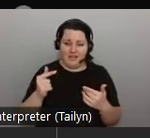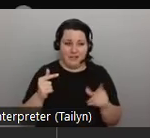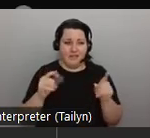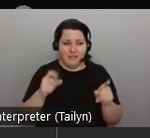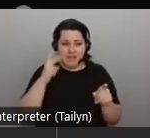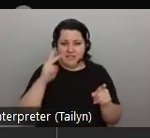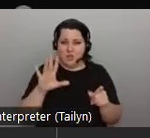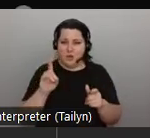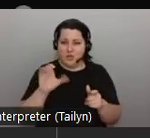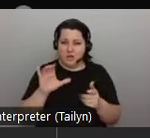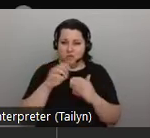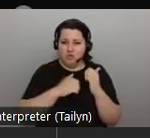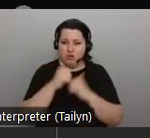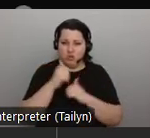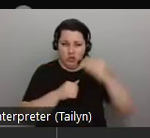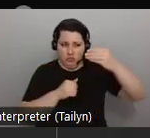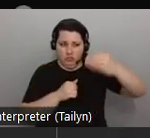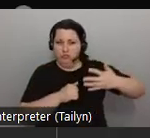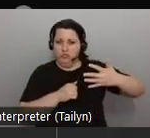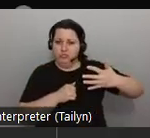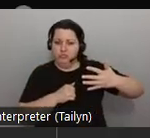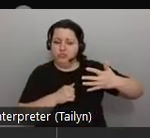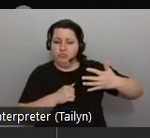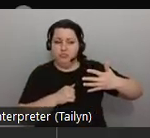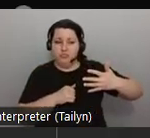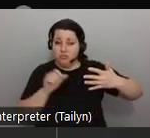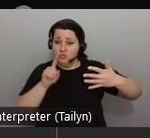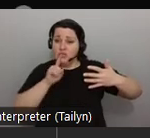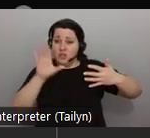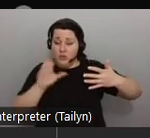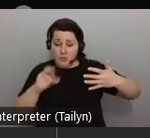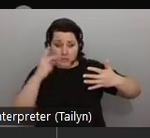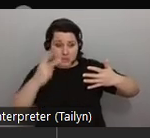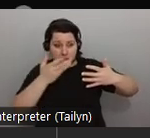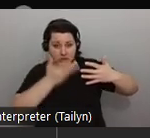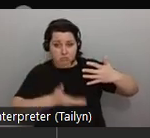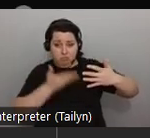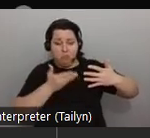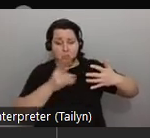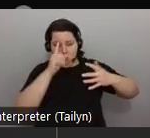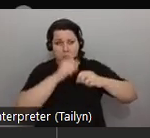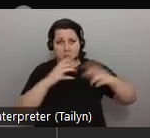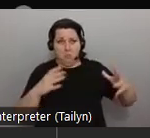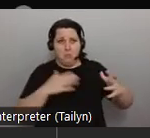on the left opens that's the navigation pane. The first one it gives us as headings.